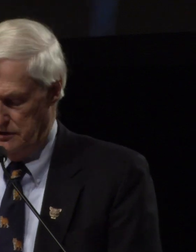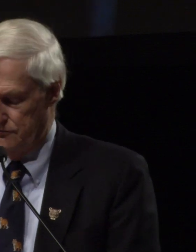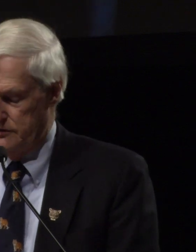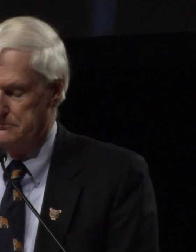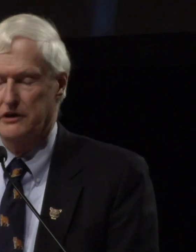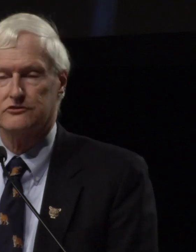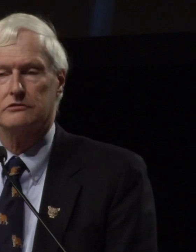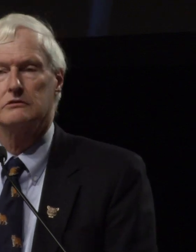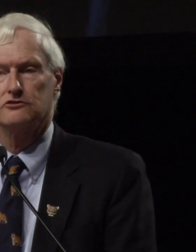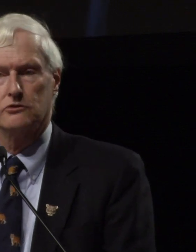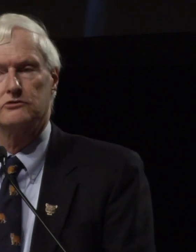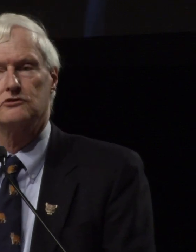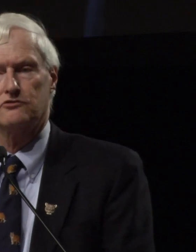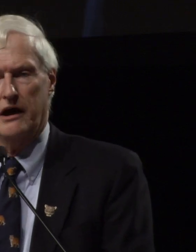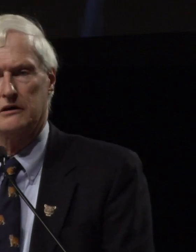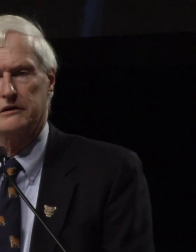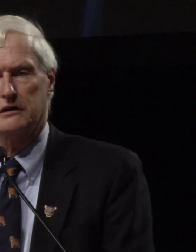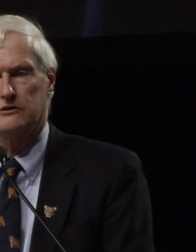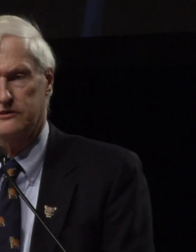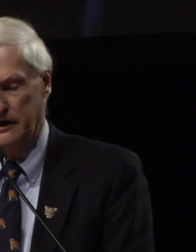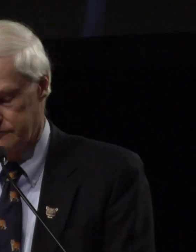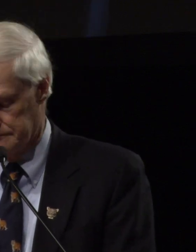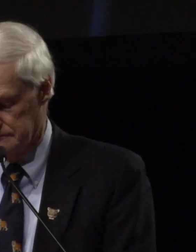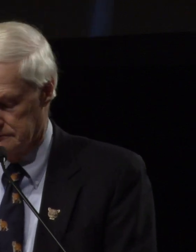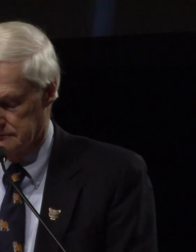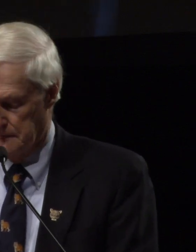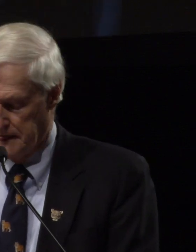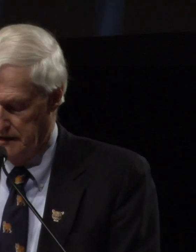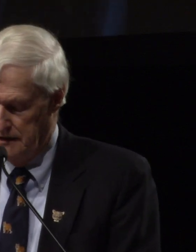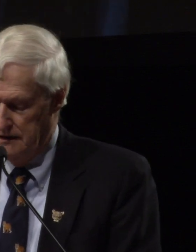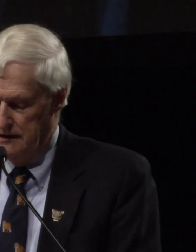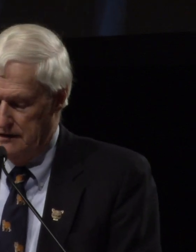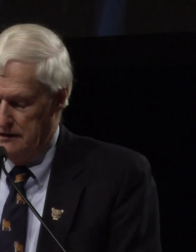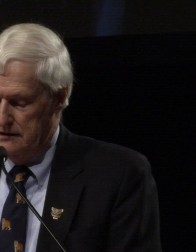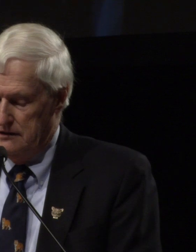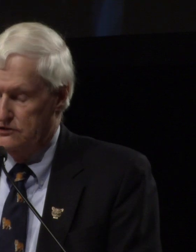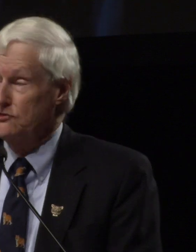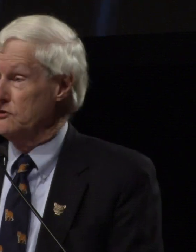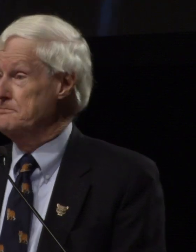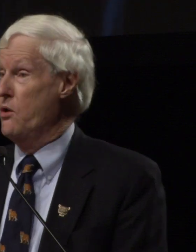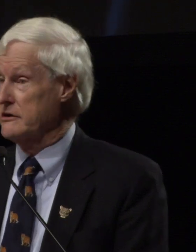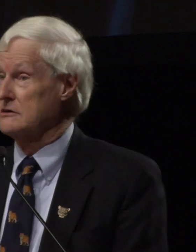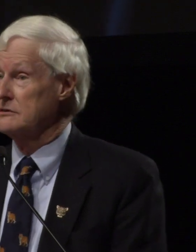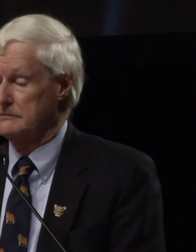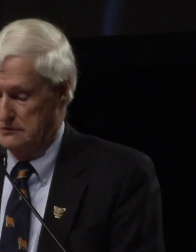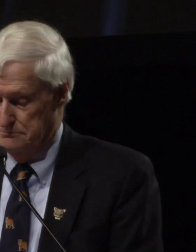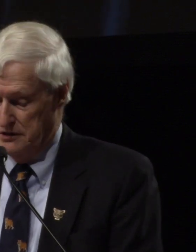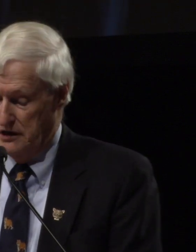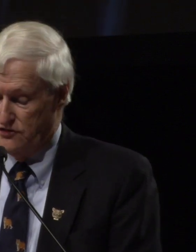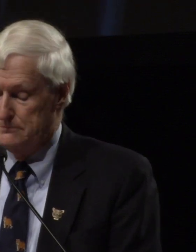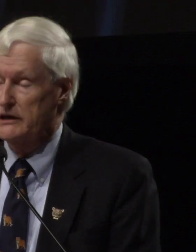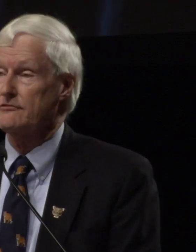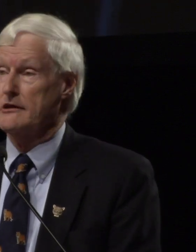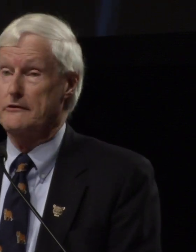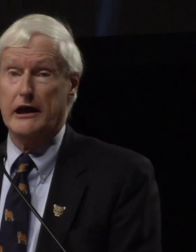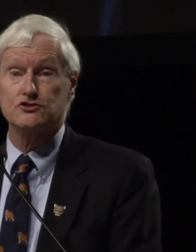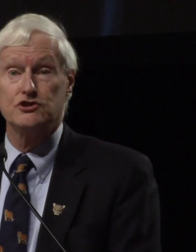BEST STUDENTS, FACULTY, AND STAFF. THIS IS IMPORTANT BECAUSE I BELIEVE THAT IN THE NEXT YEAR OR